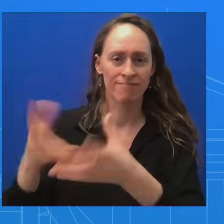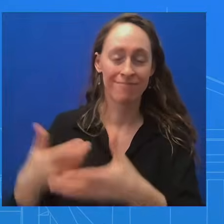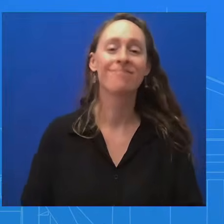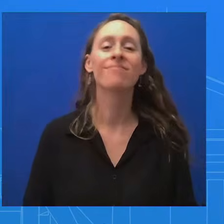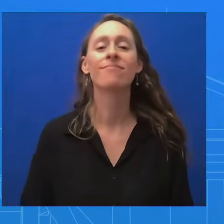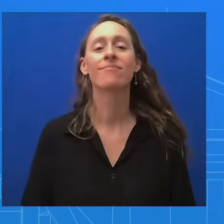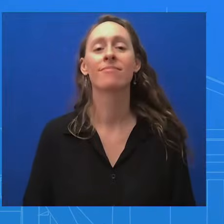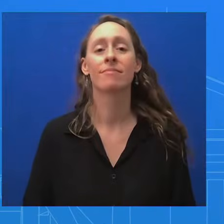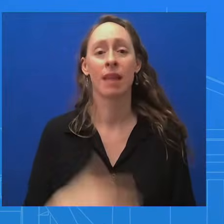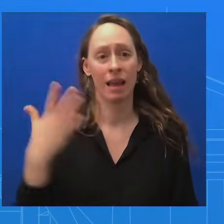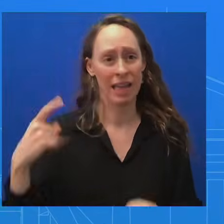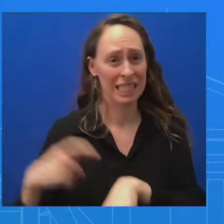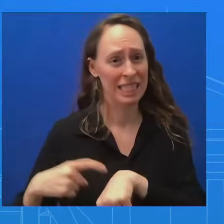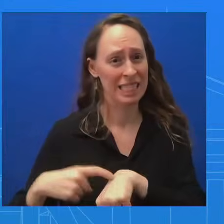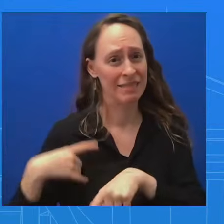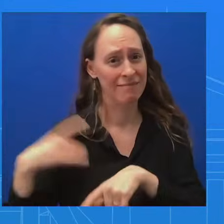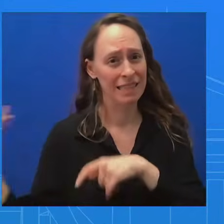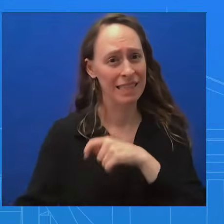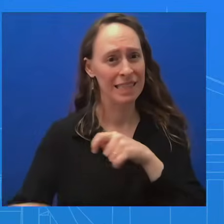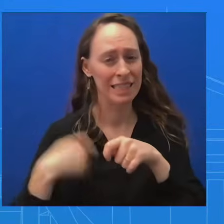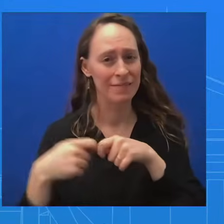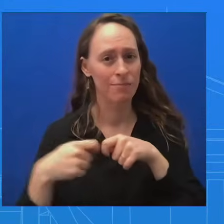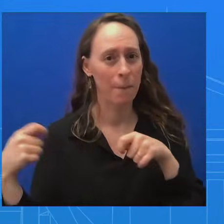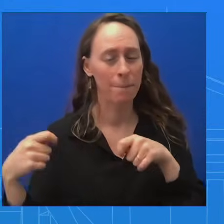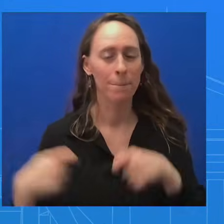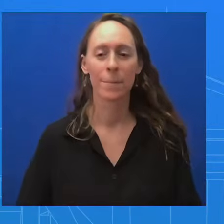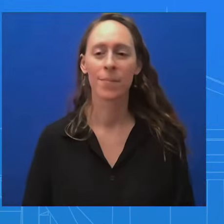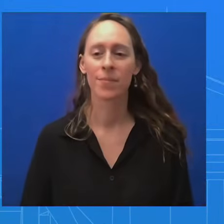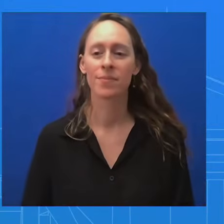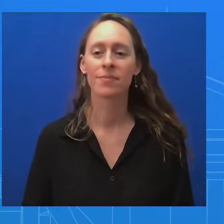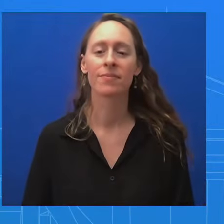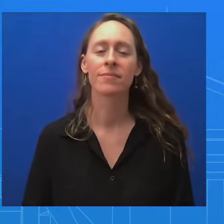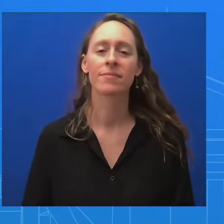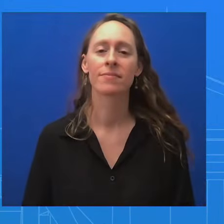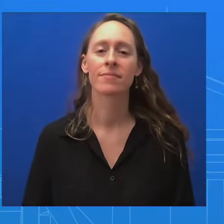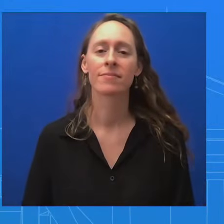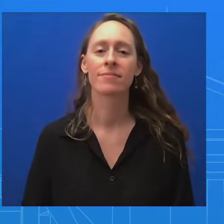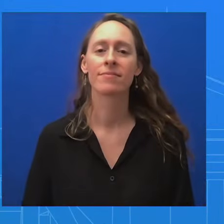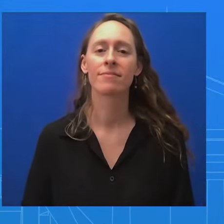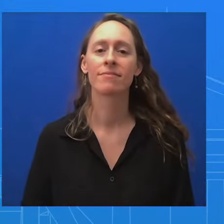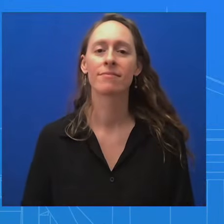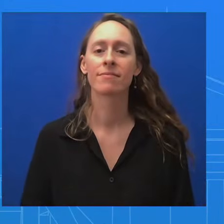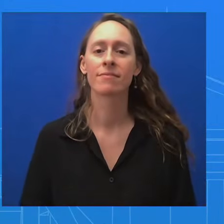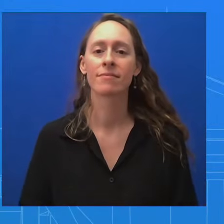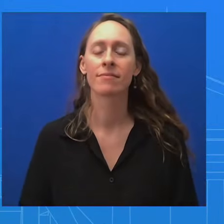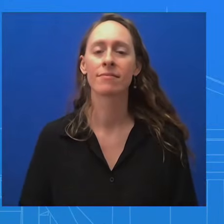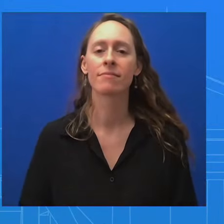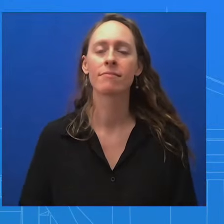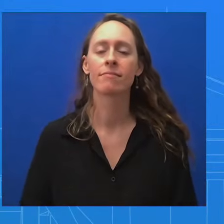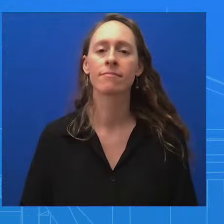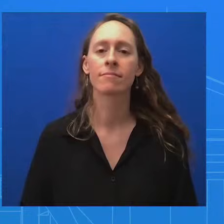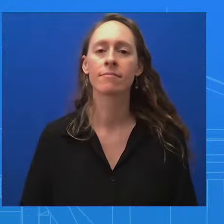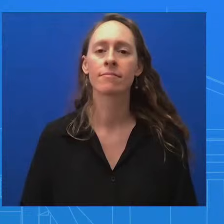On Wednesday, when you were asked about, ahead of the meeting, Speaker Johnson's H.R.2-or-bust position, you had said,